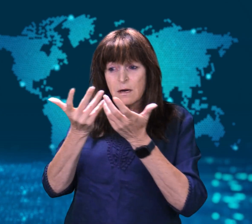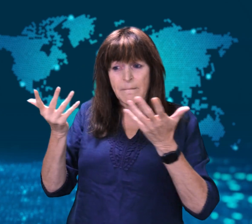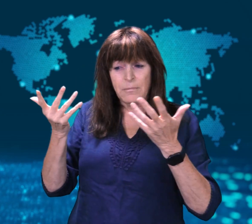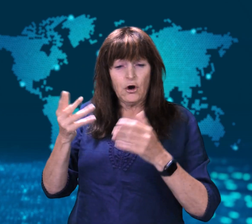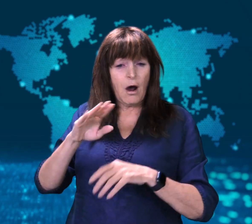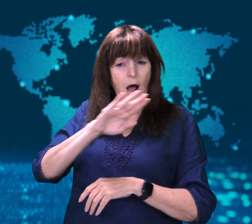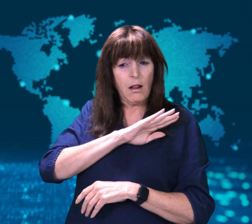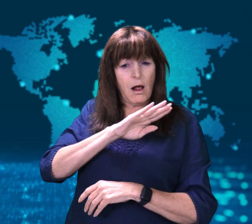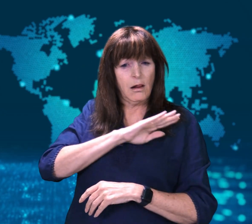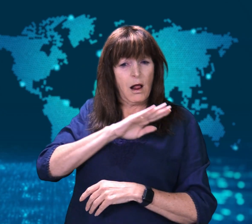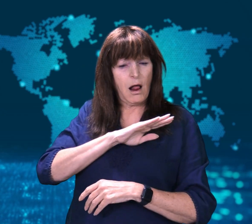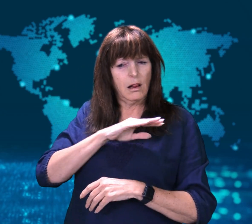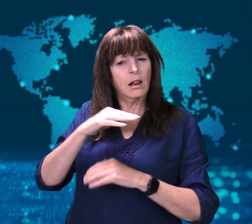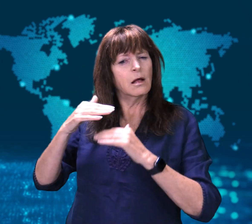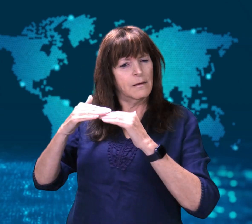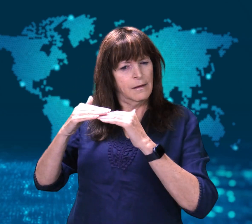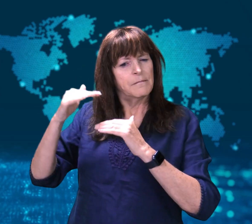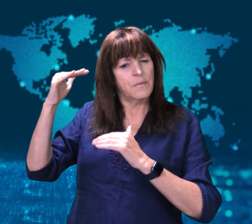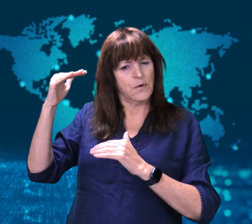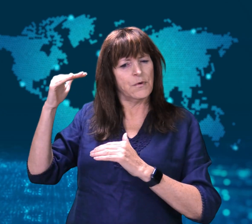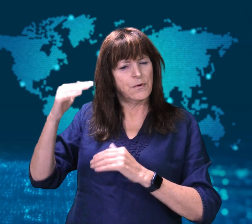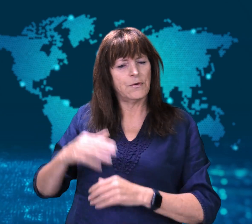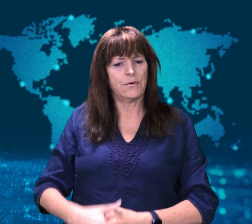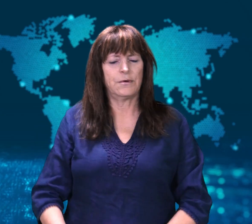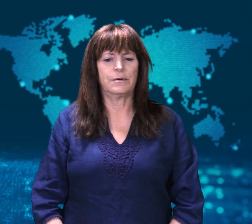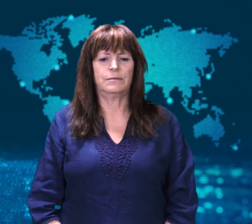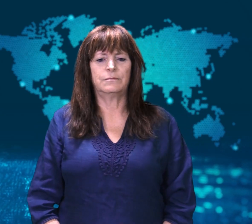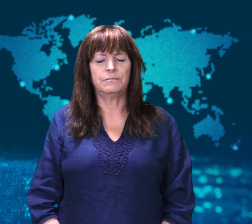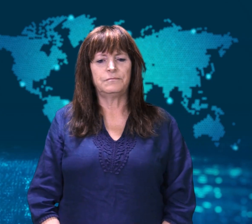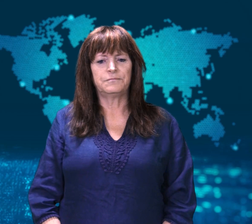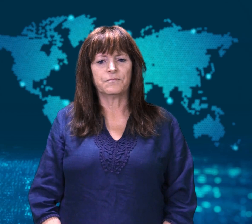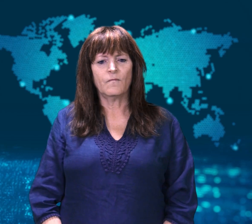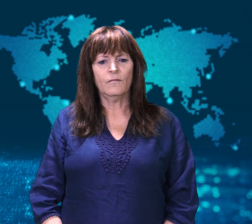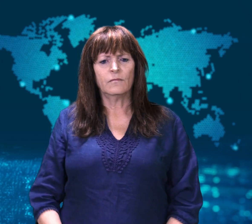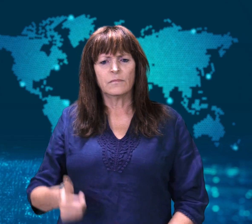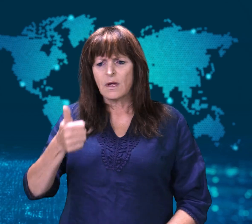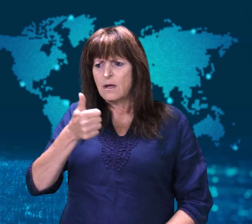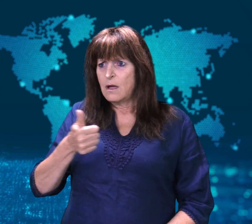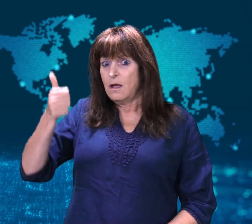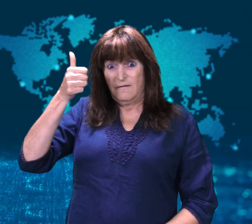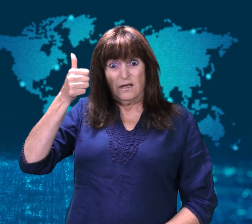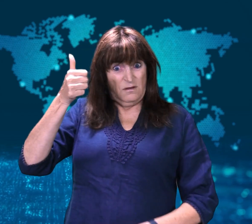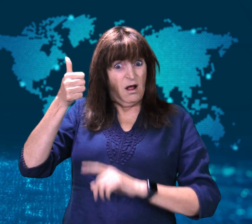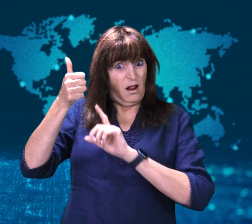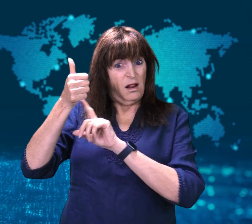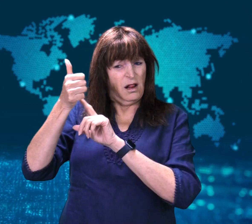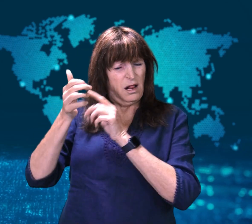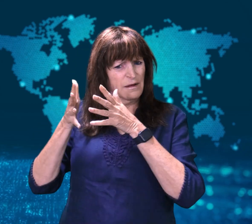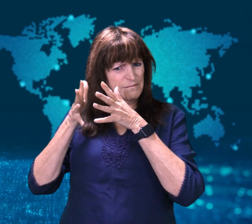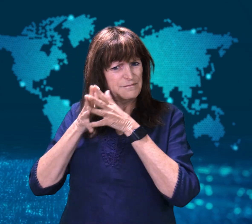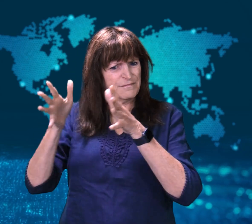Some believe the number of deaths is higher.